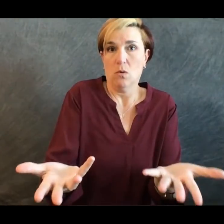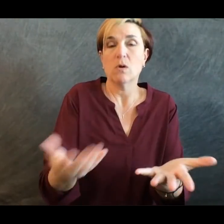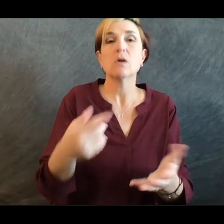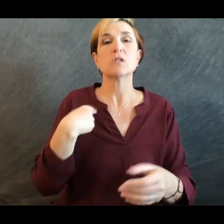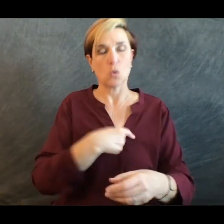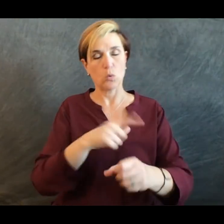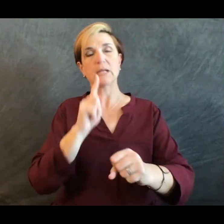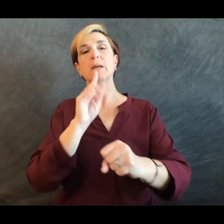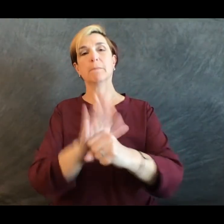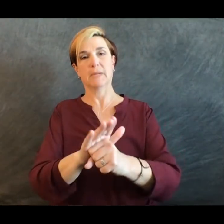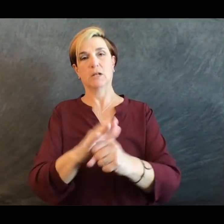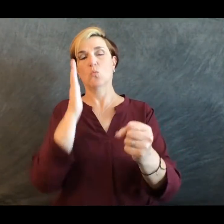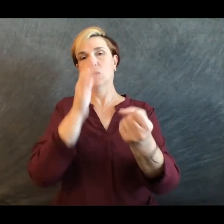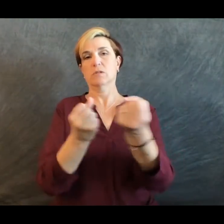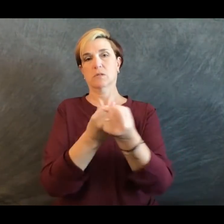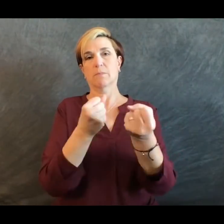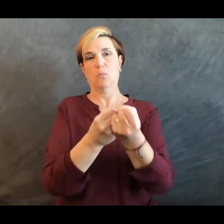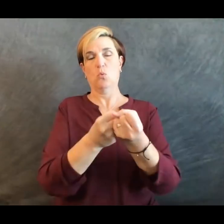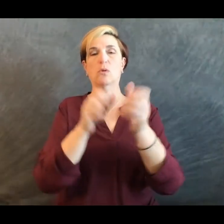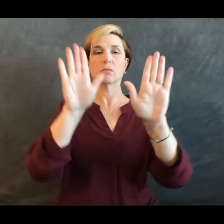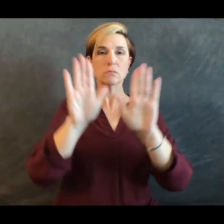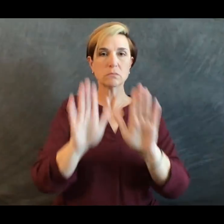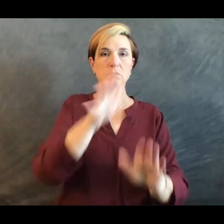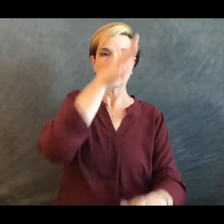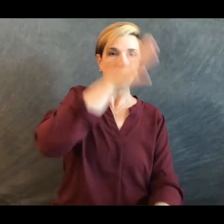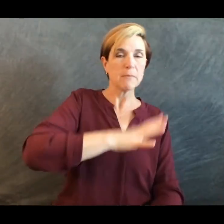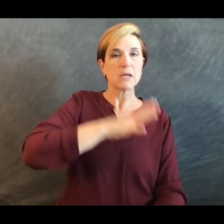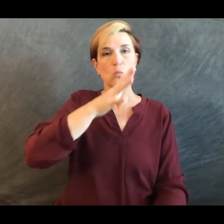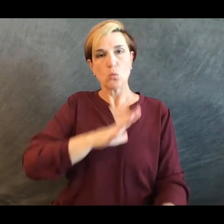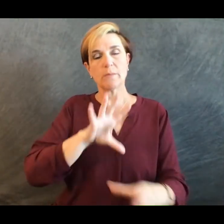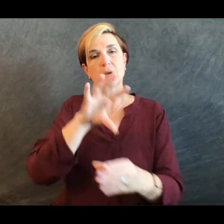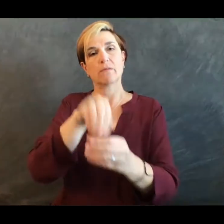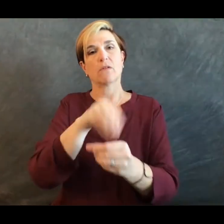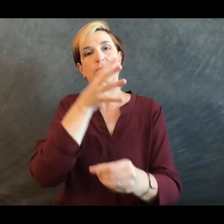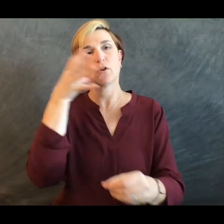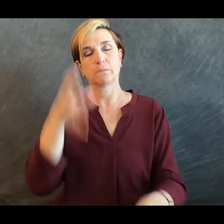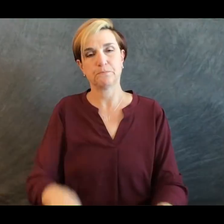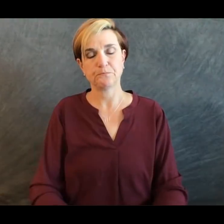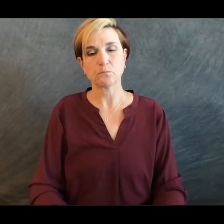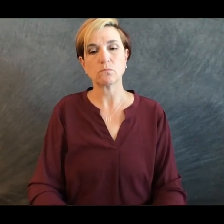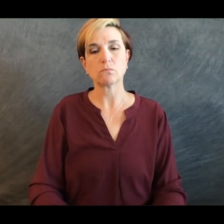and women who produce supply I did last night a statement on social media and I